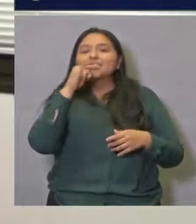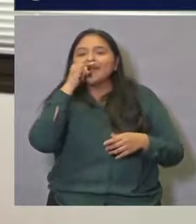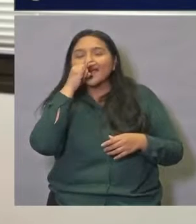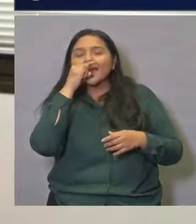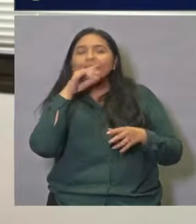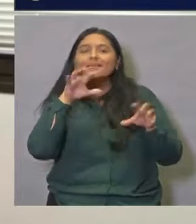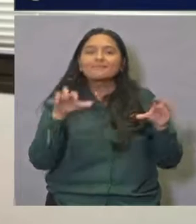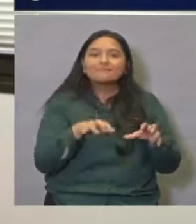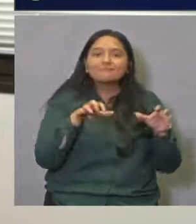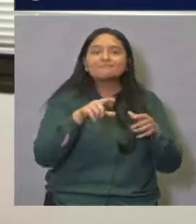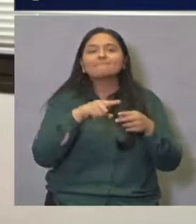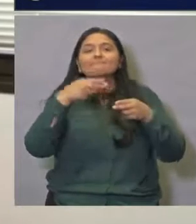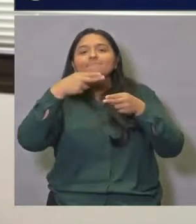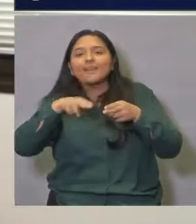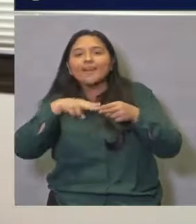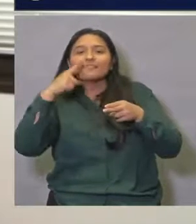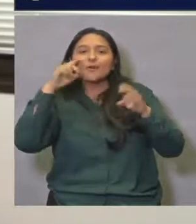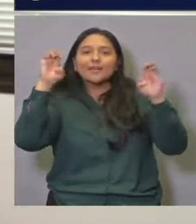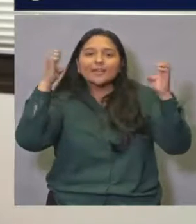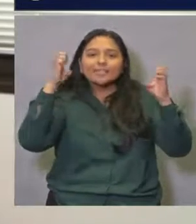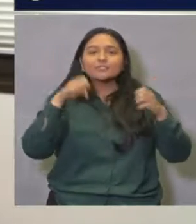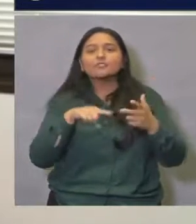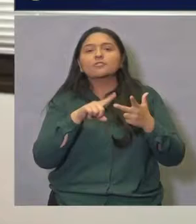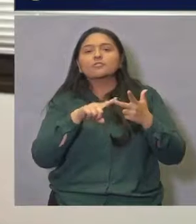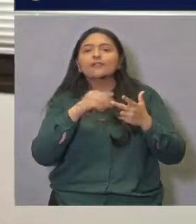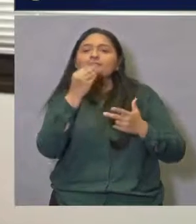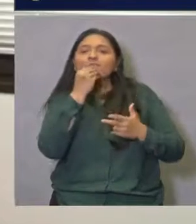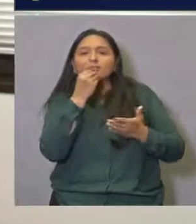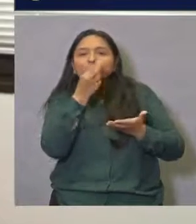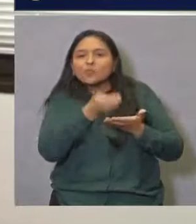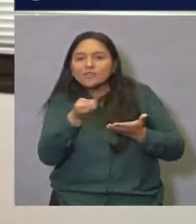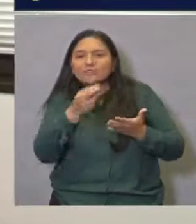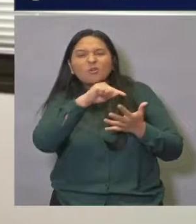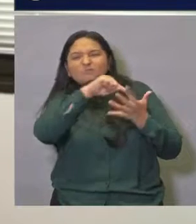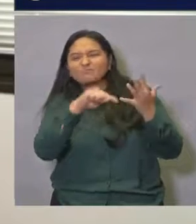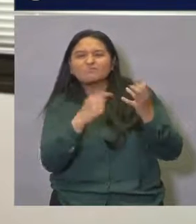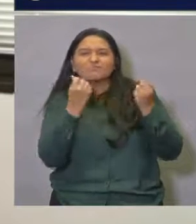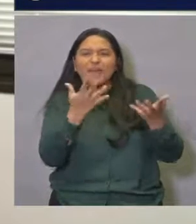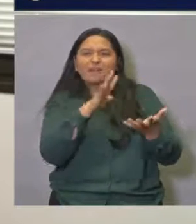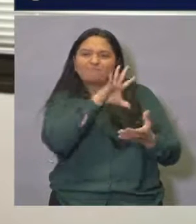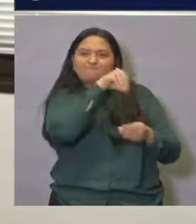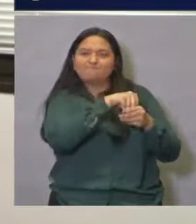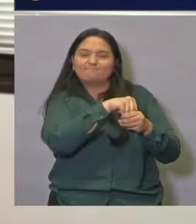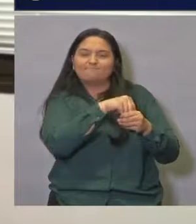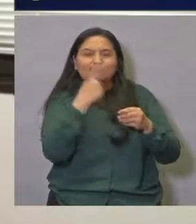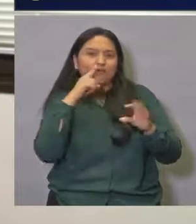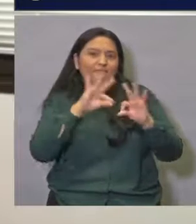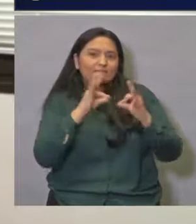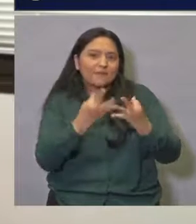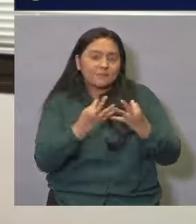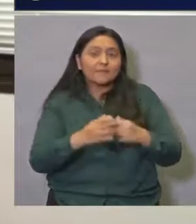BOLSAS QUE SERÁN REPARTIDAS